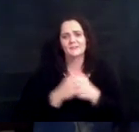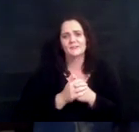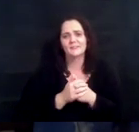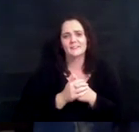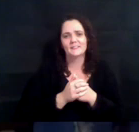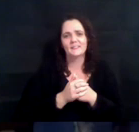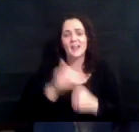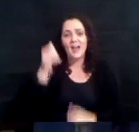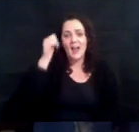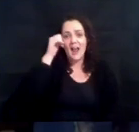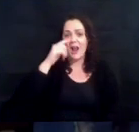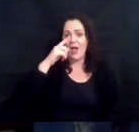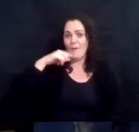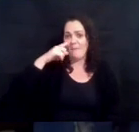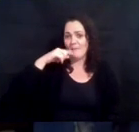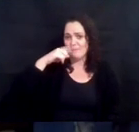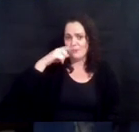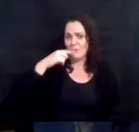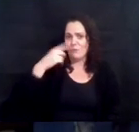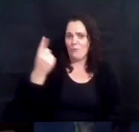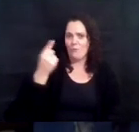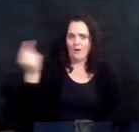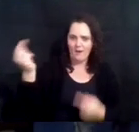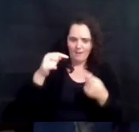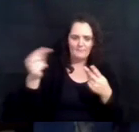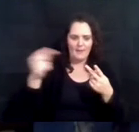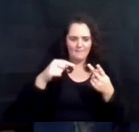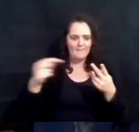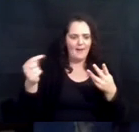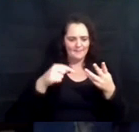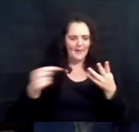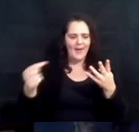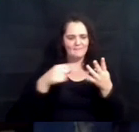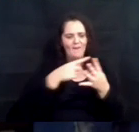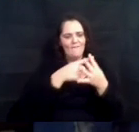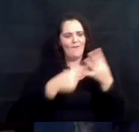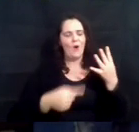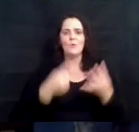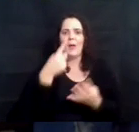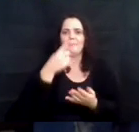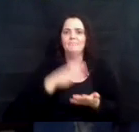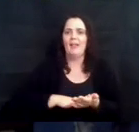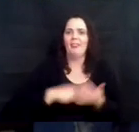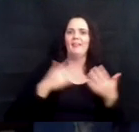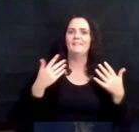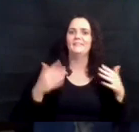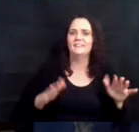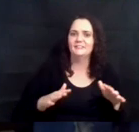I know there, as I said, I know there are people here with us this morning that have been here for the entire month, and I so appreciate that.